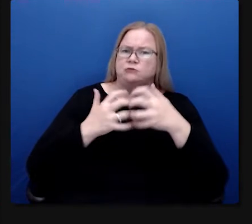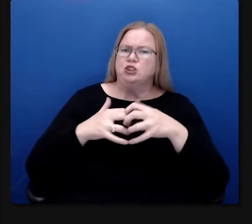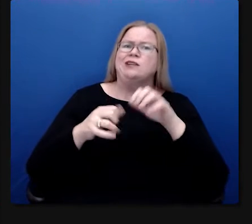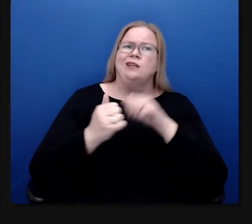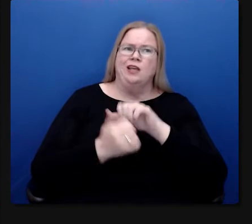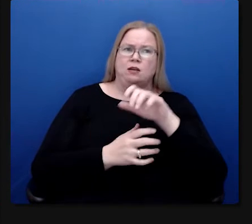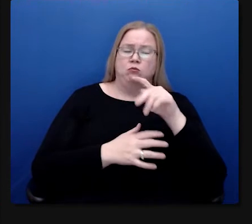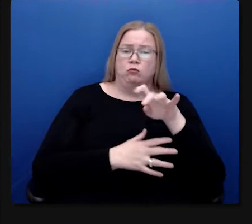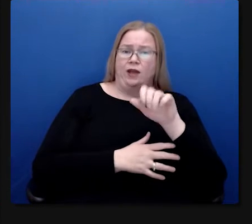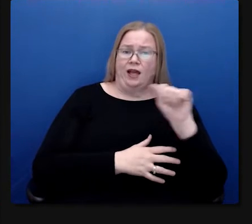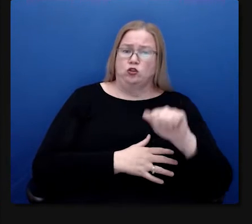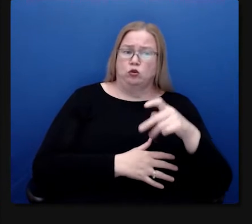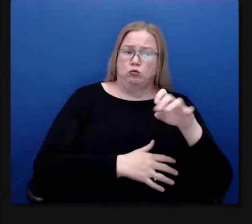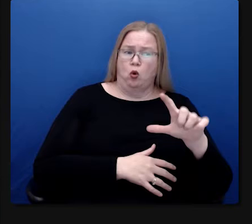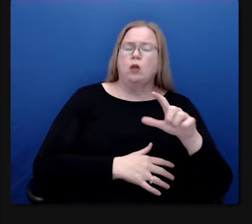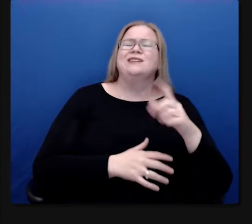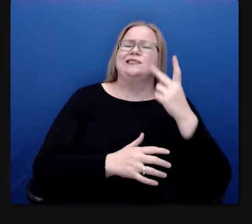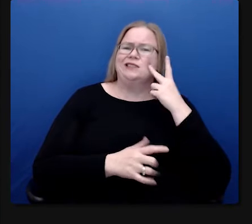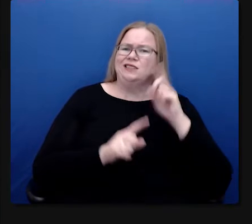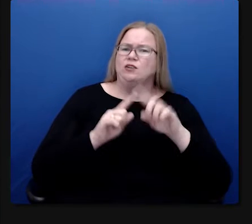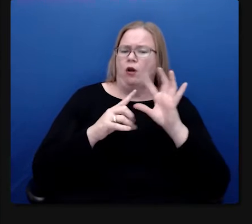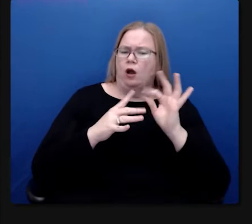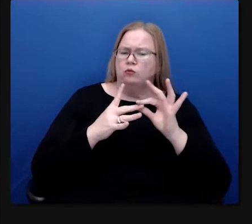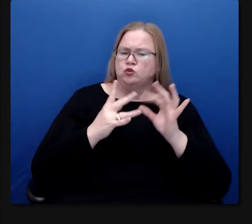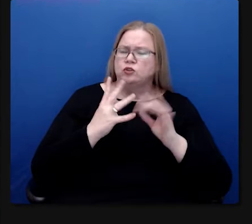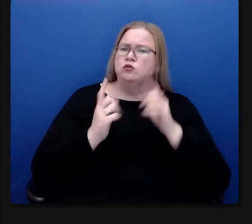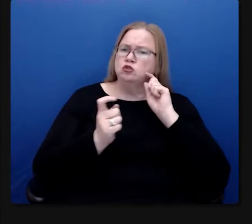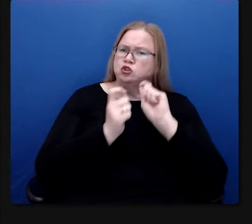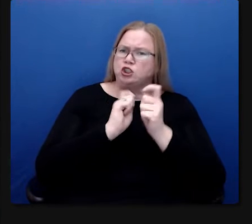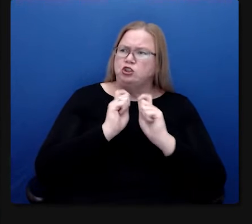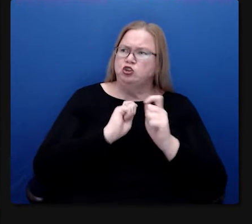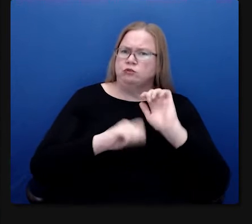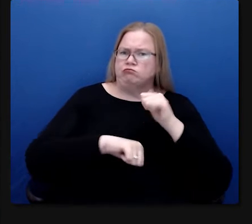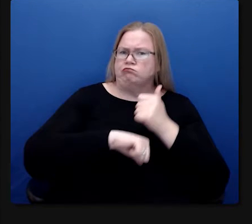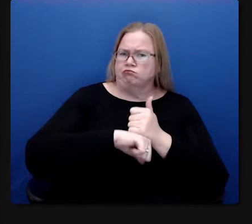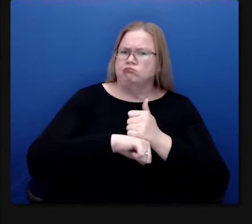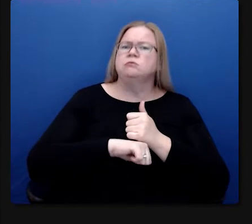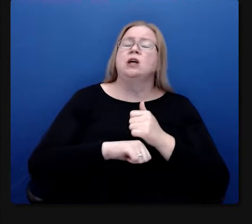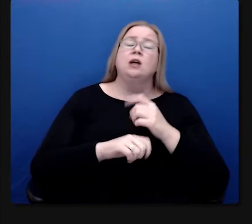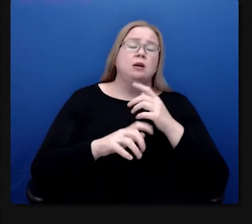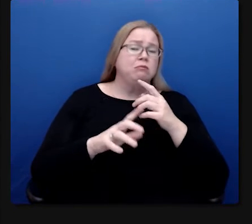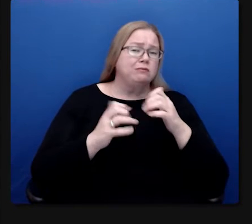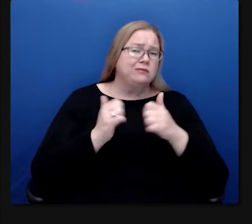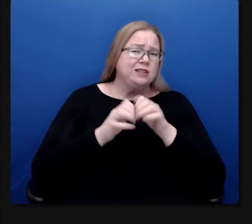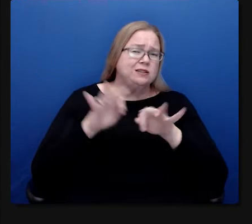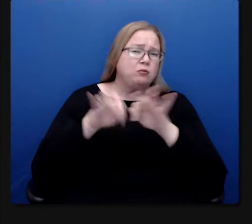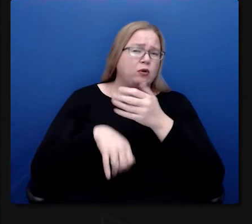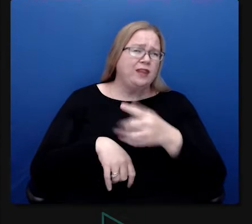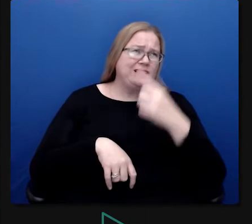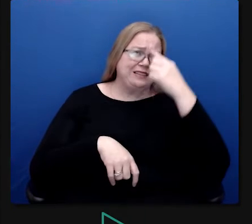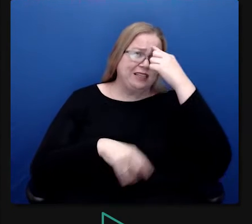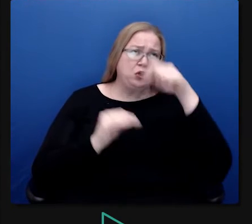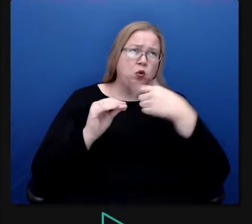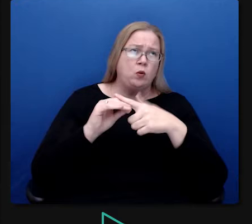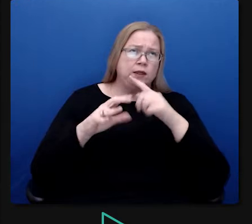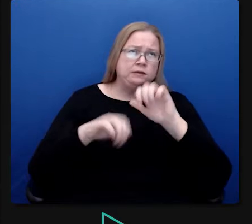and walk through the options that are available for changing and configuration and the main things you should think about when creating an instance of this Virtual Machine.